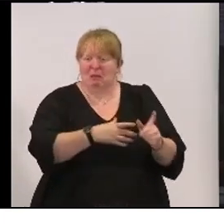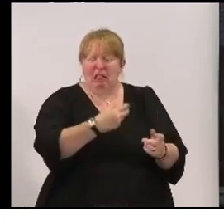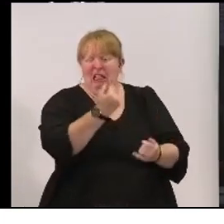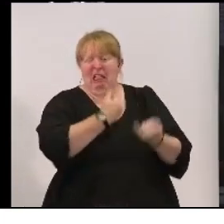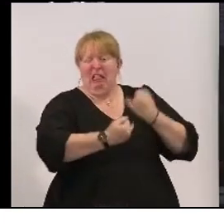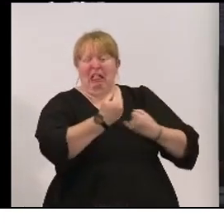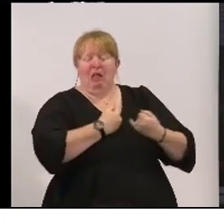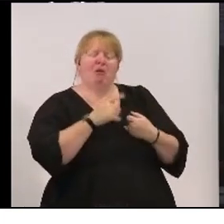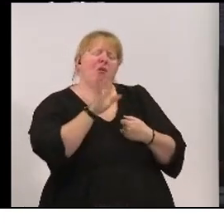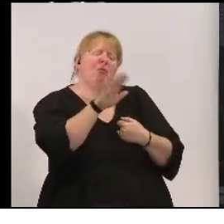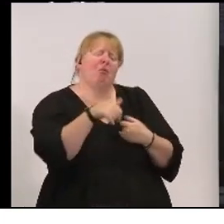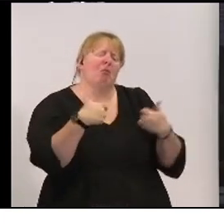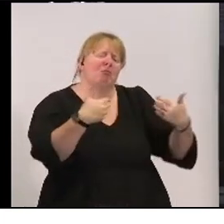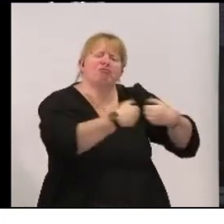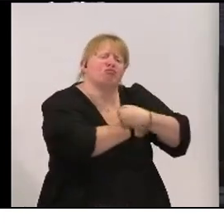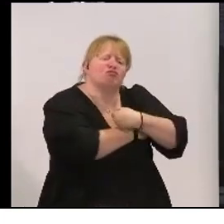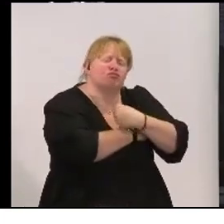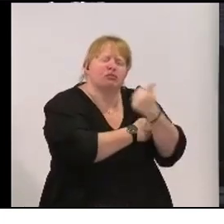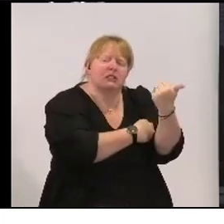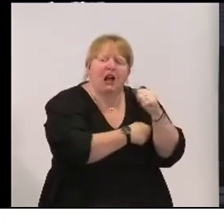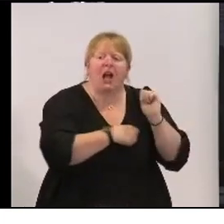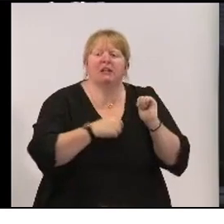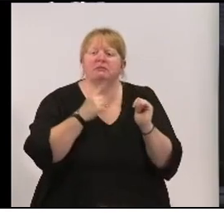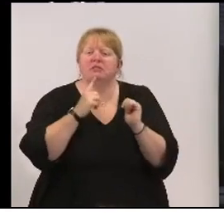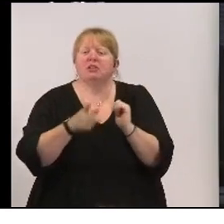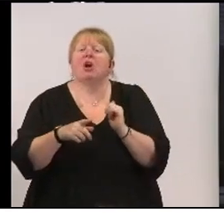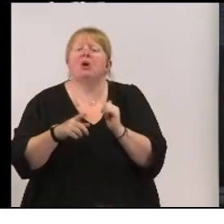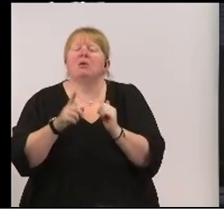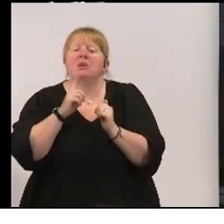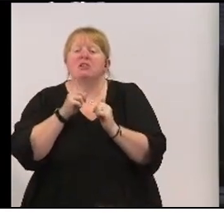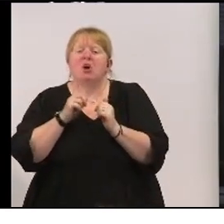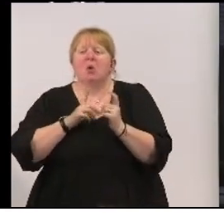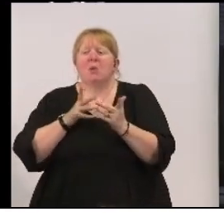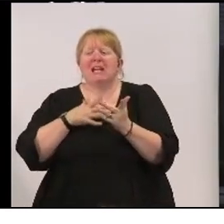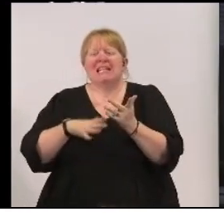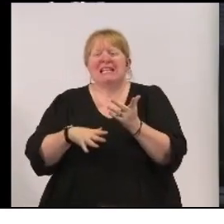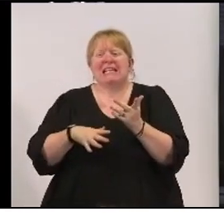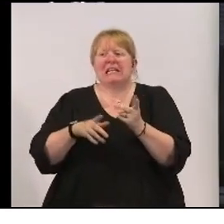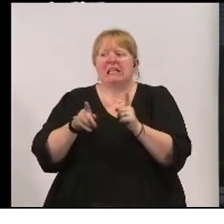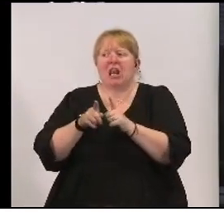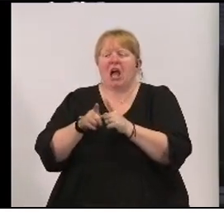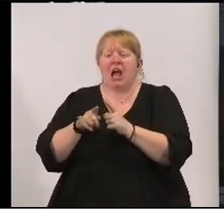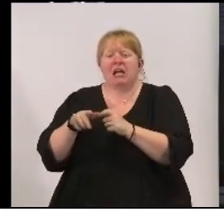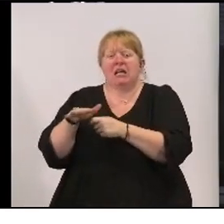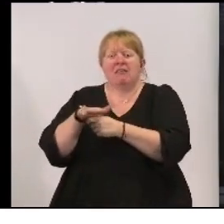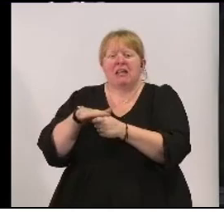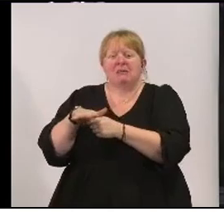we have a problem where we need to remediate a case that we've not been as accessible as